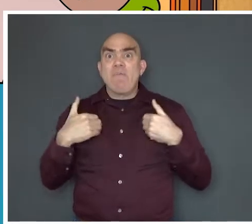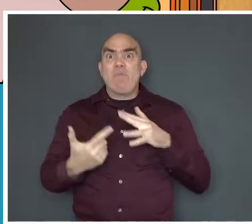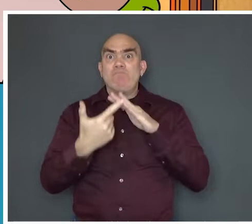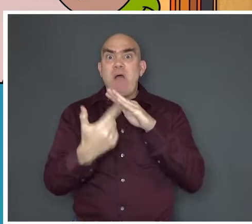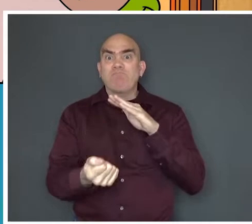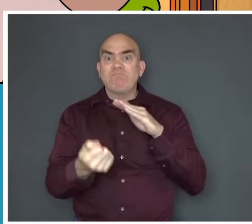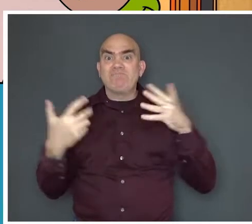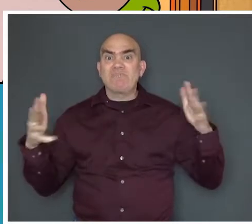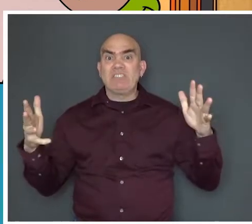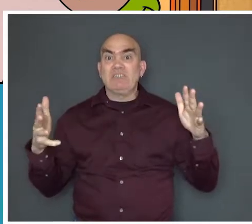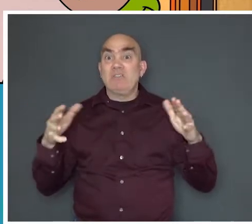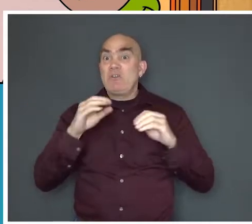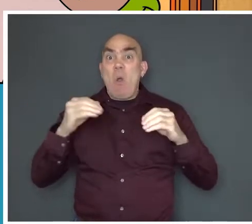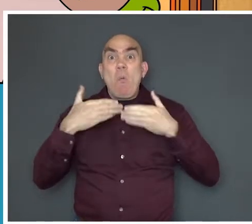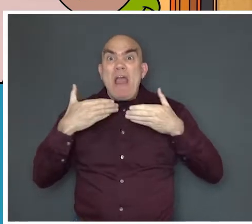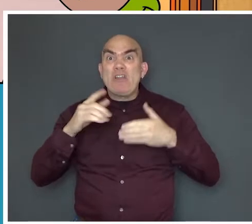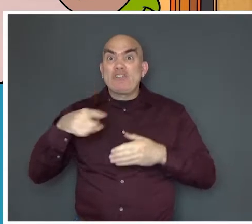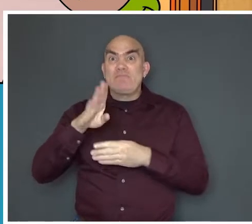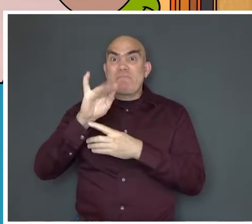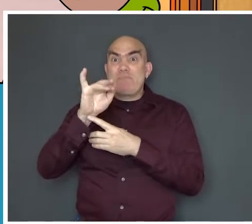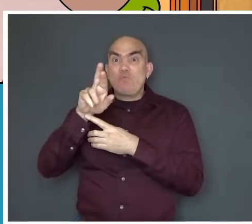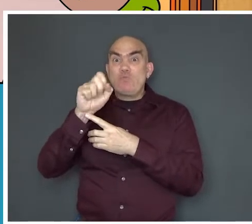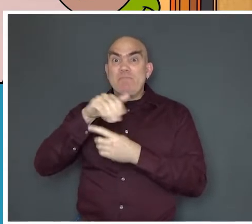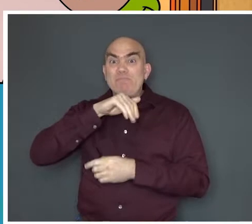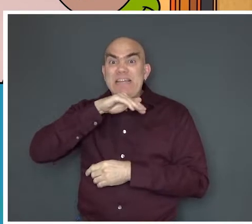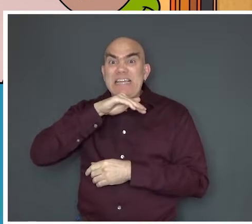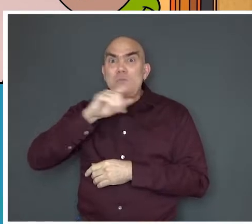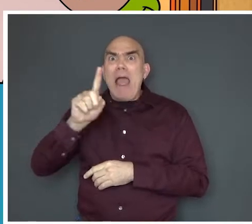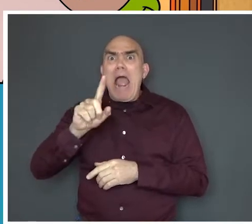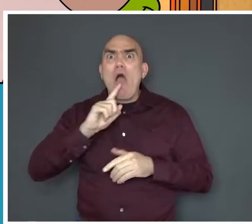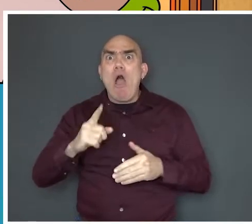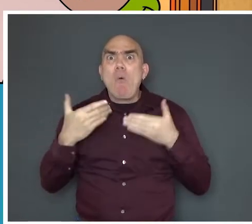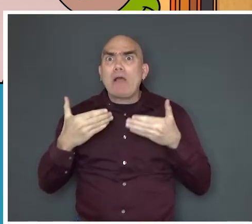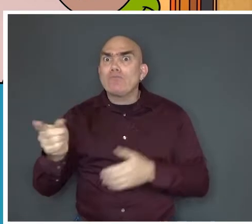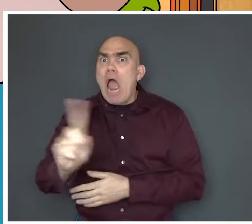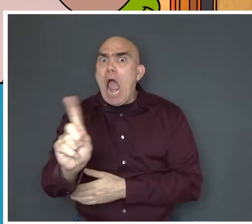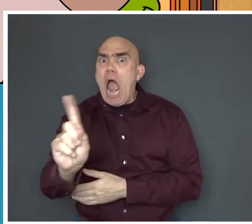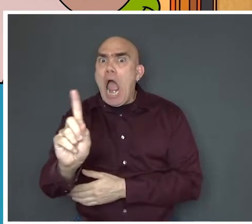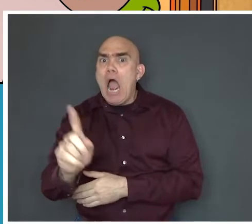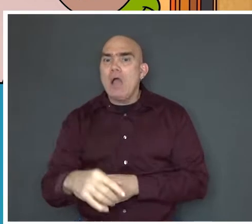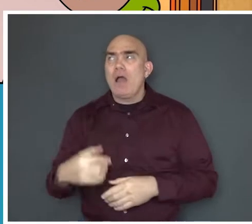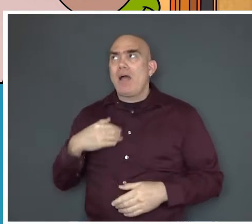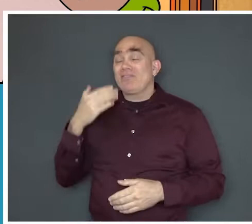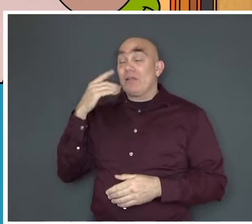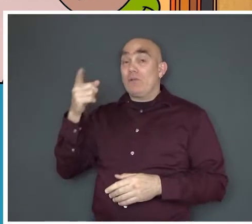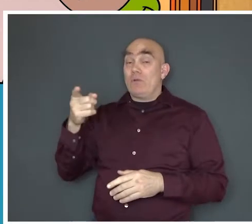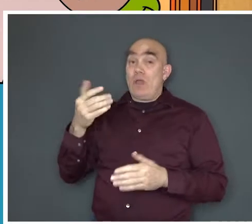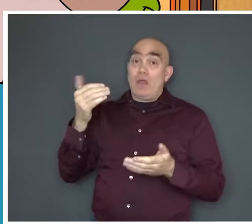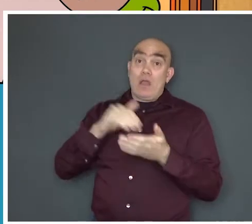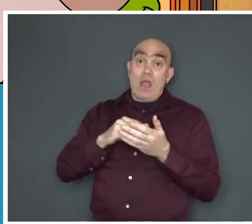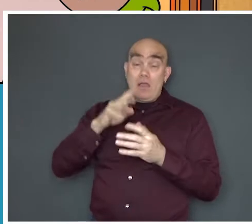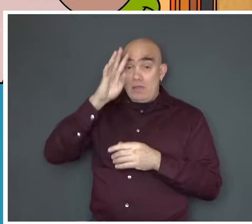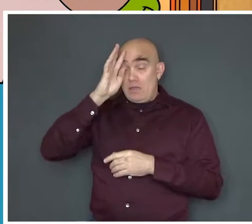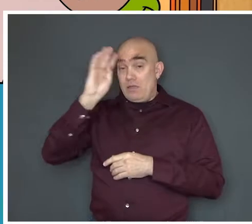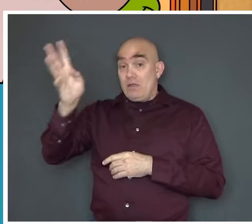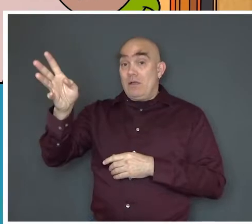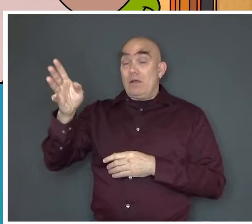No orangutans, just a babirusa pig. Where are the orangutans? [Marcus] I think you're getting carried away again. Let's look around.